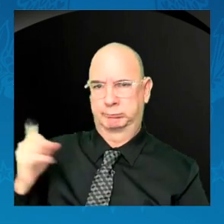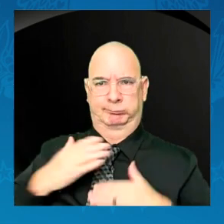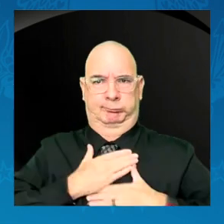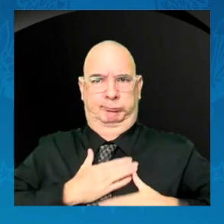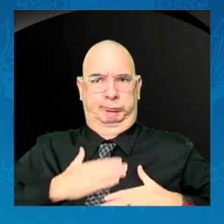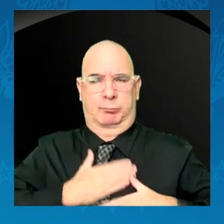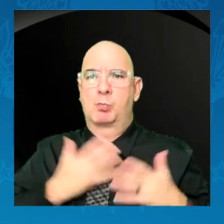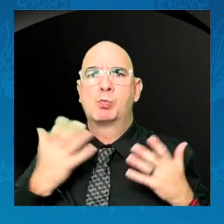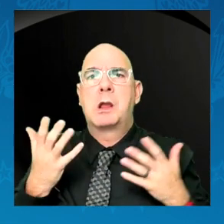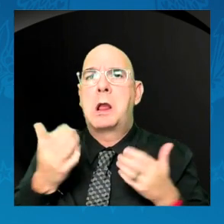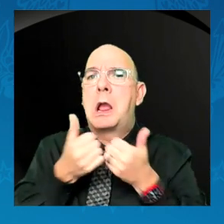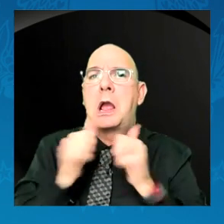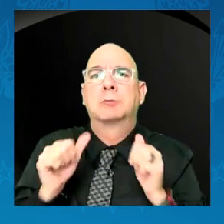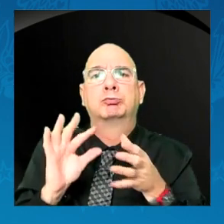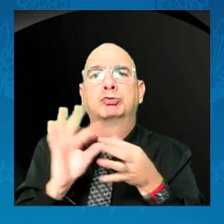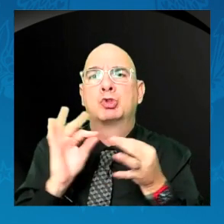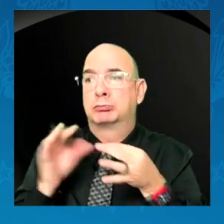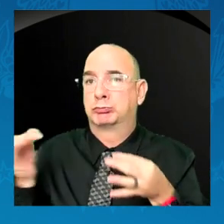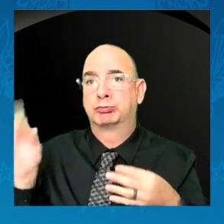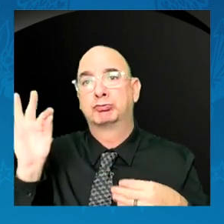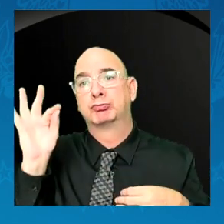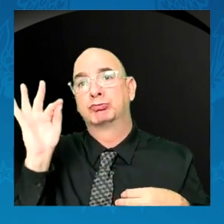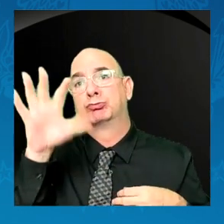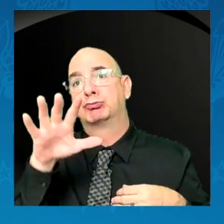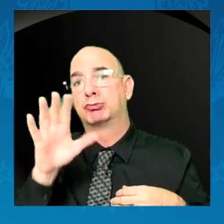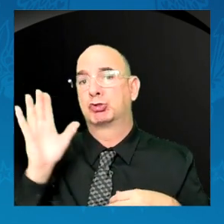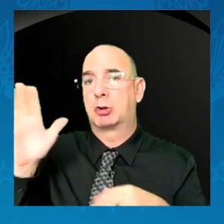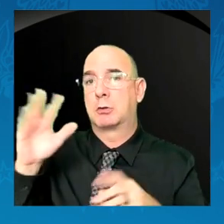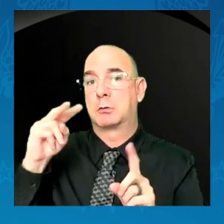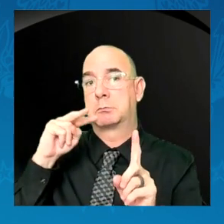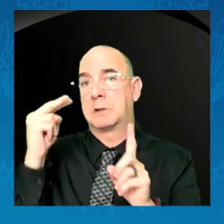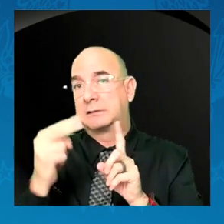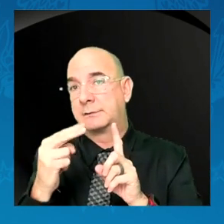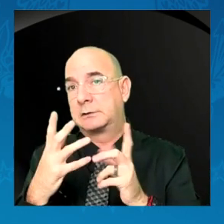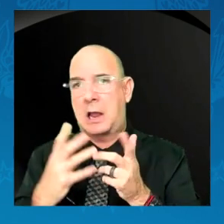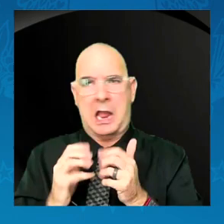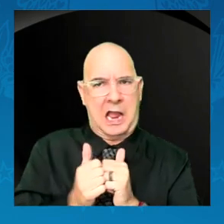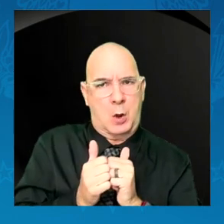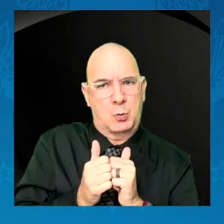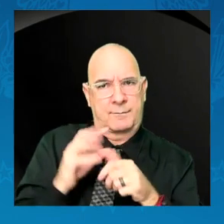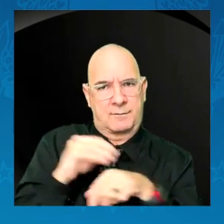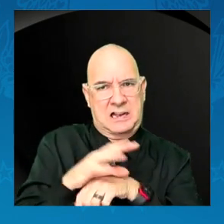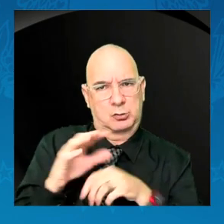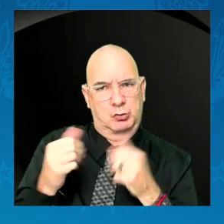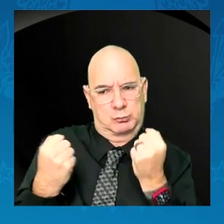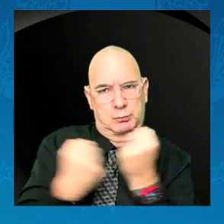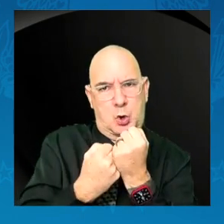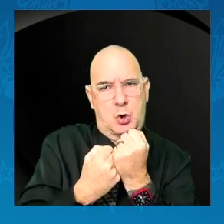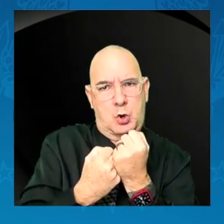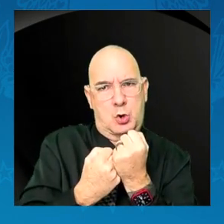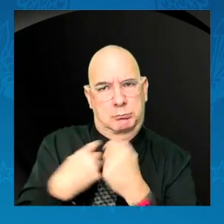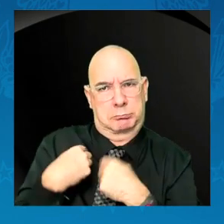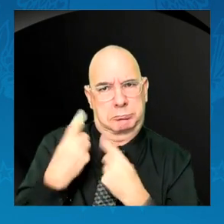in terms of your perspective on how the advisory group can support what we have discussed this afternoon. Admiral Ellis: Mdam Vice President,